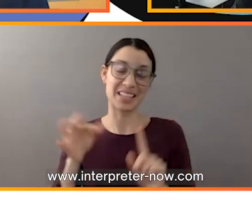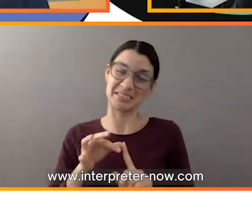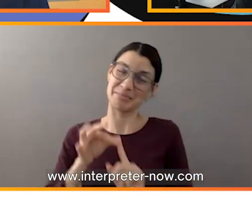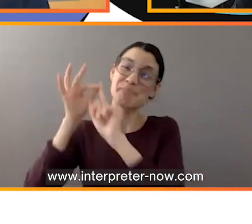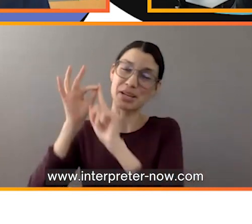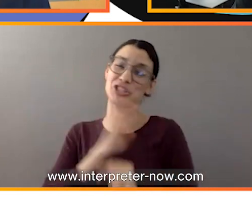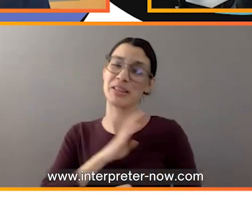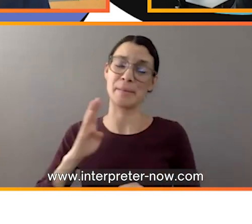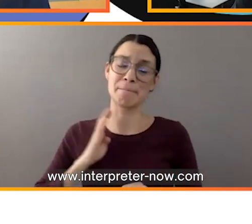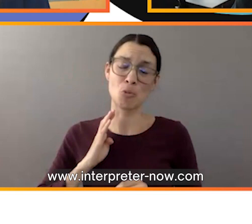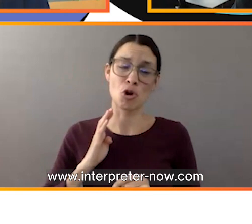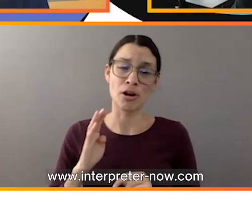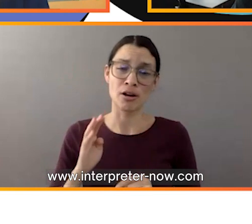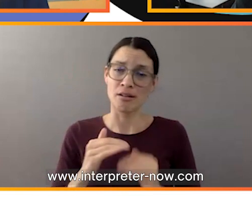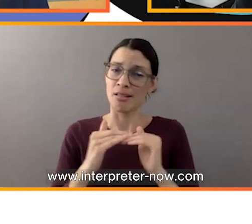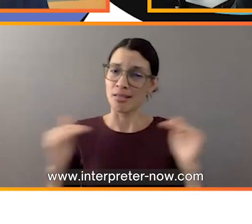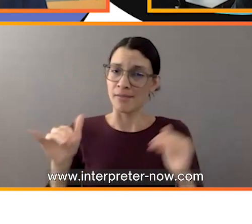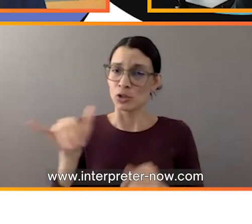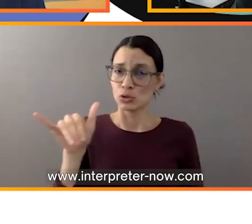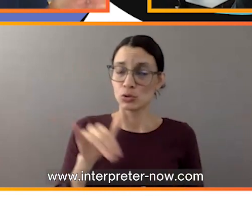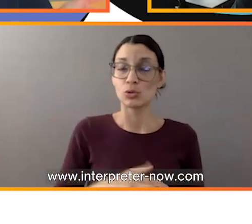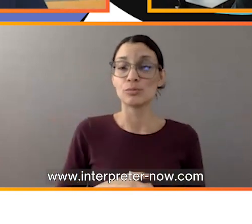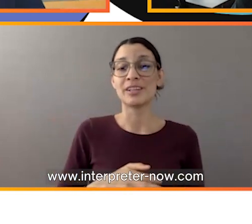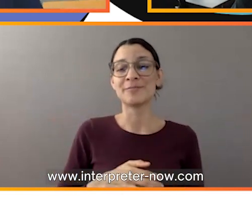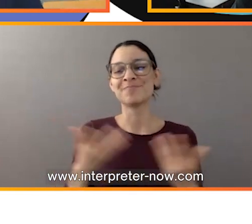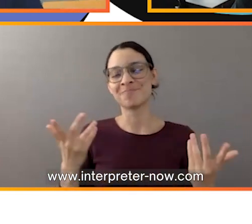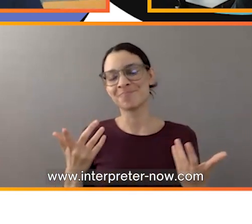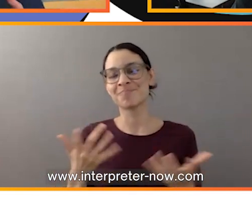There's a lot more work to be done, because you can't just go from zero to 100.